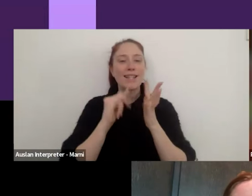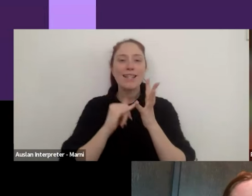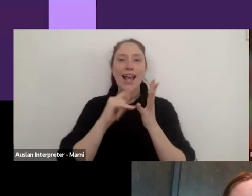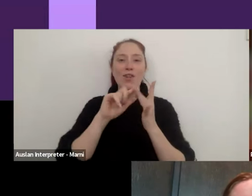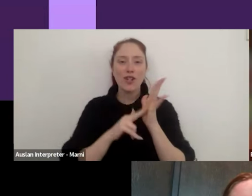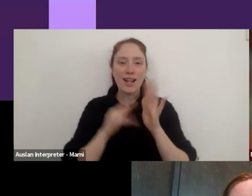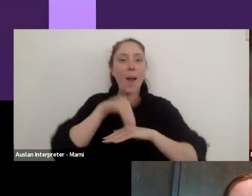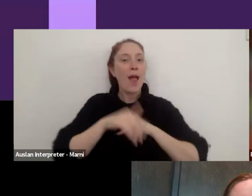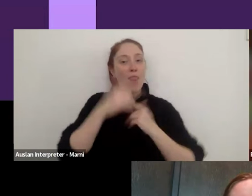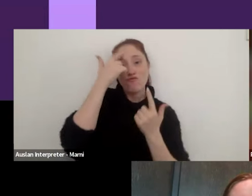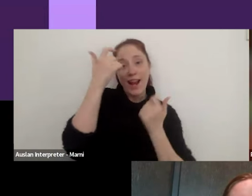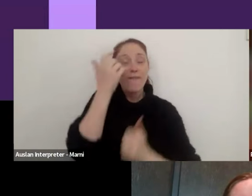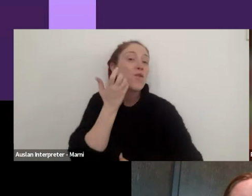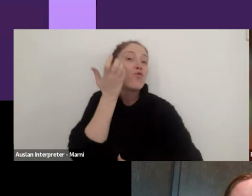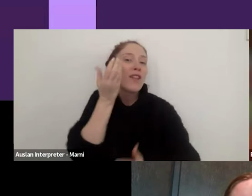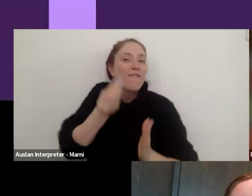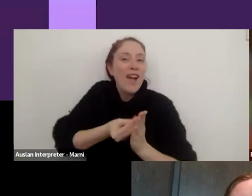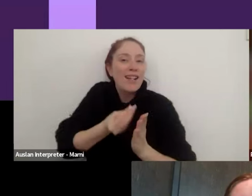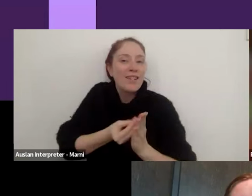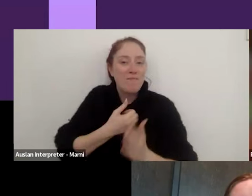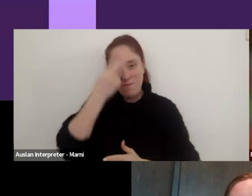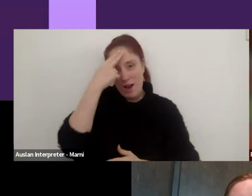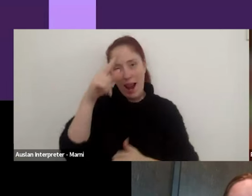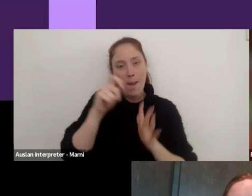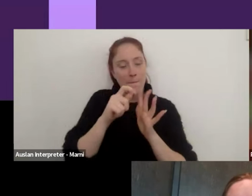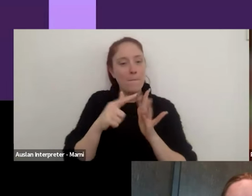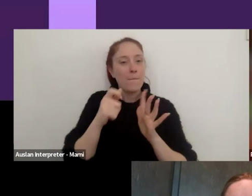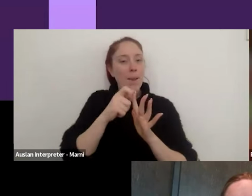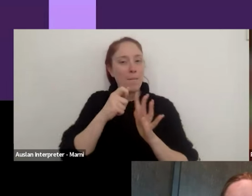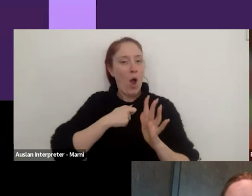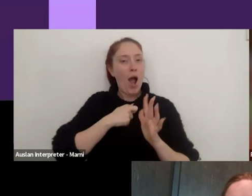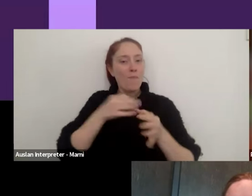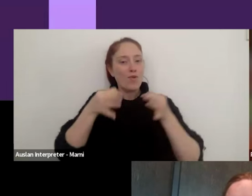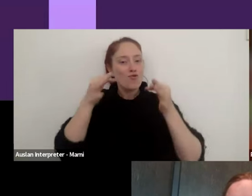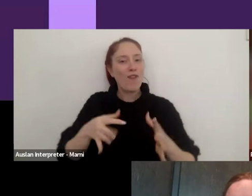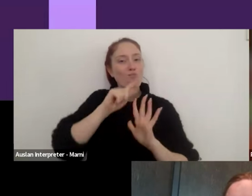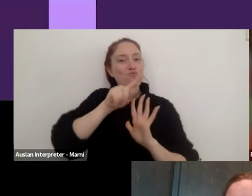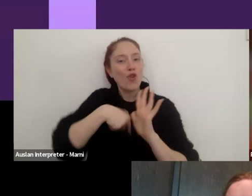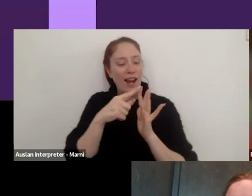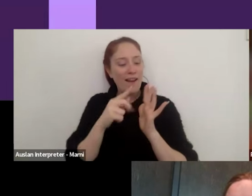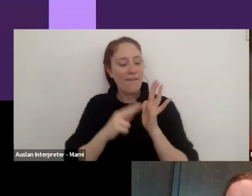Fund. My name is Pip and I am the director of project investment here at Creative Australia.